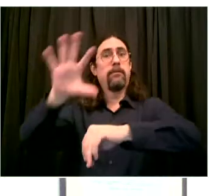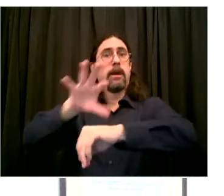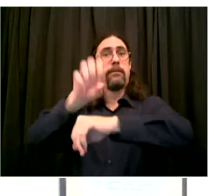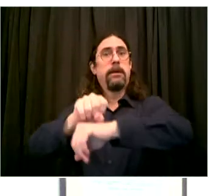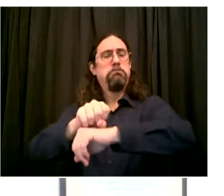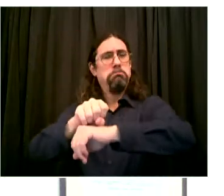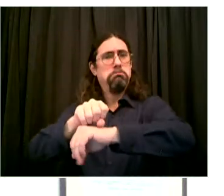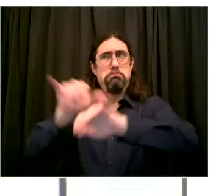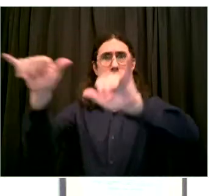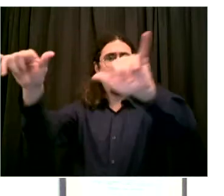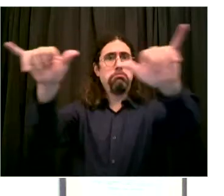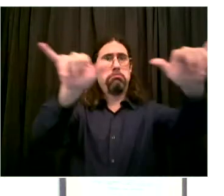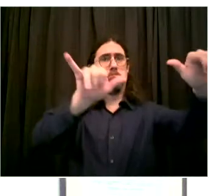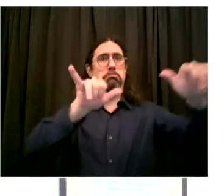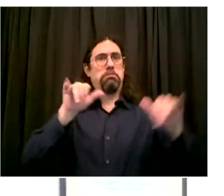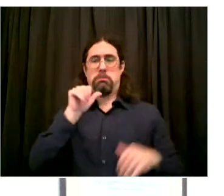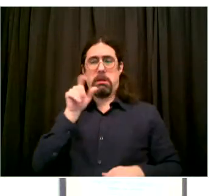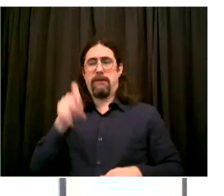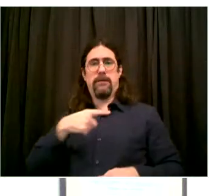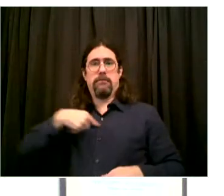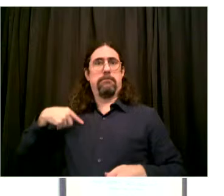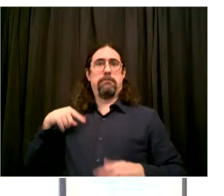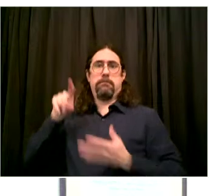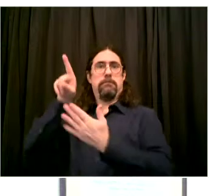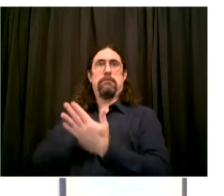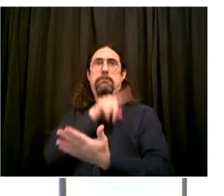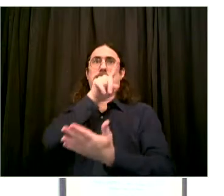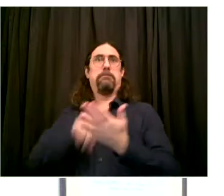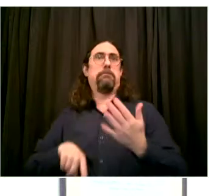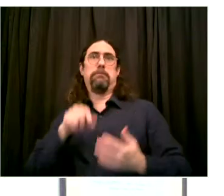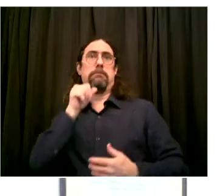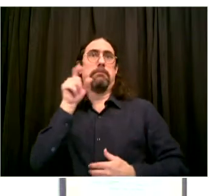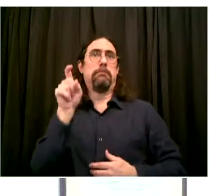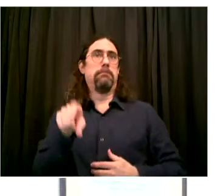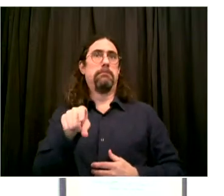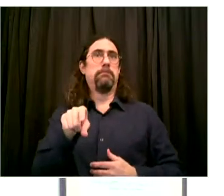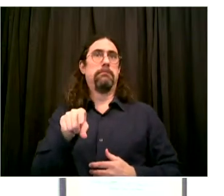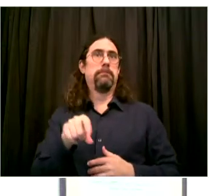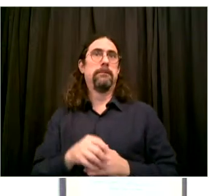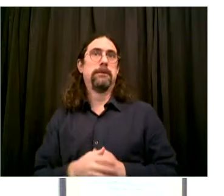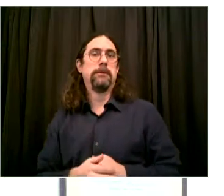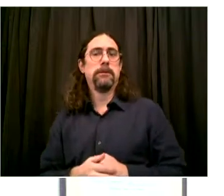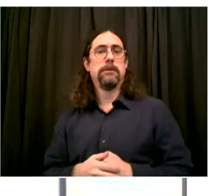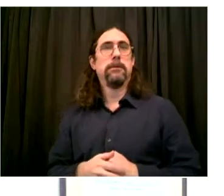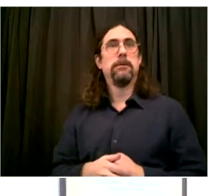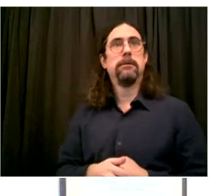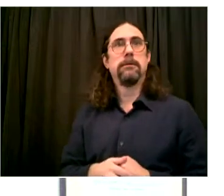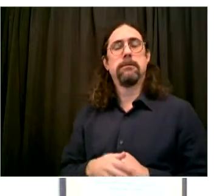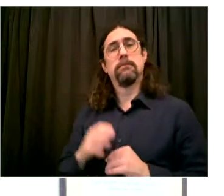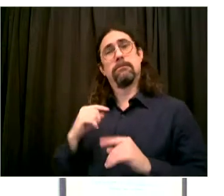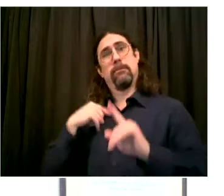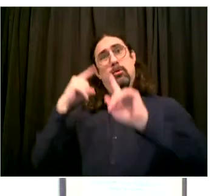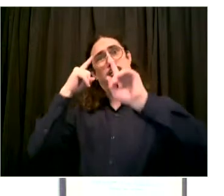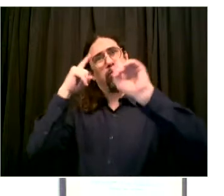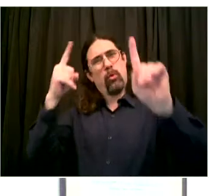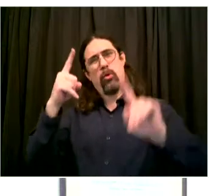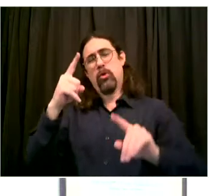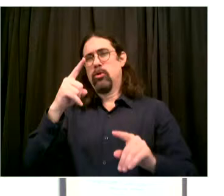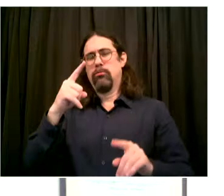COURSE OF THIS WEEK. THE GOAL IS NOT HAVE TO CANCEL OR RESCHEDULE ANY APPOOTINMENTS BUT E THFACT OF